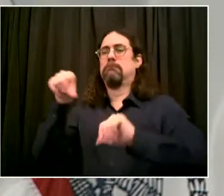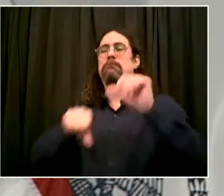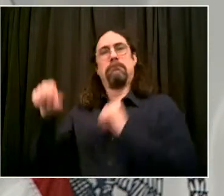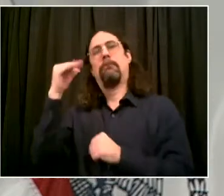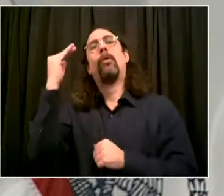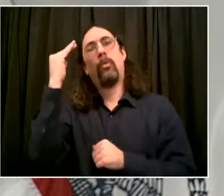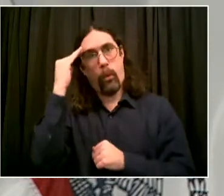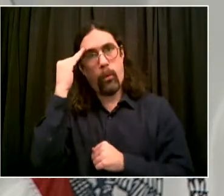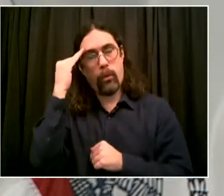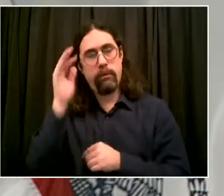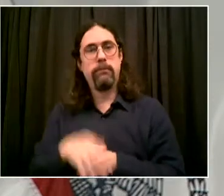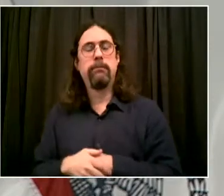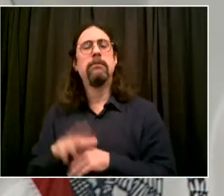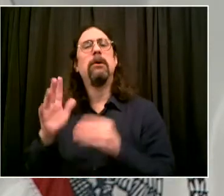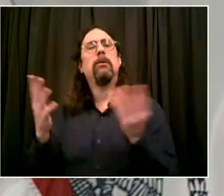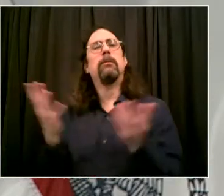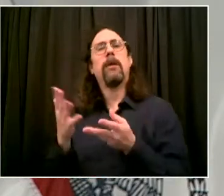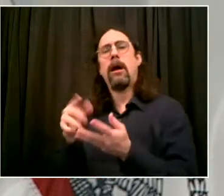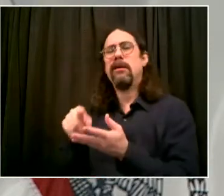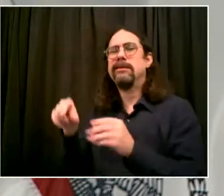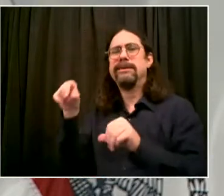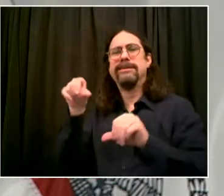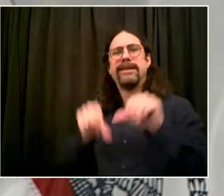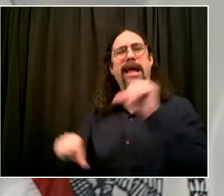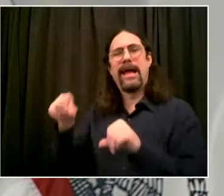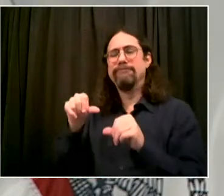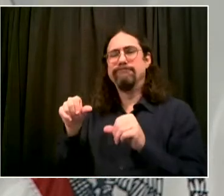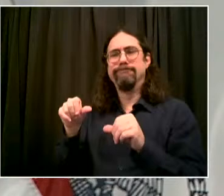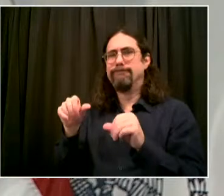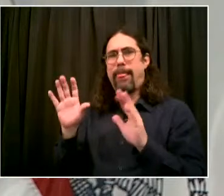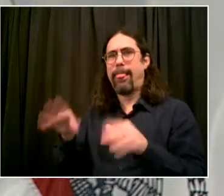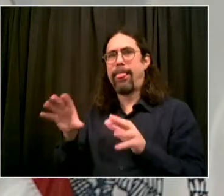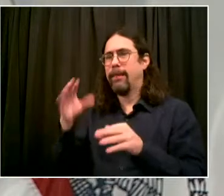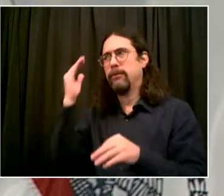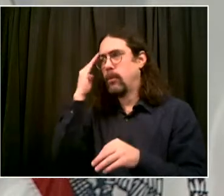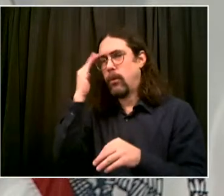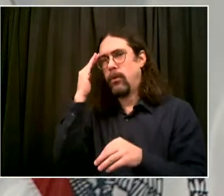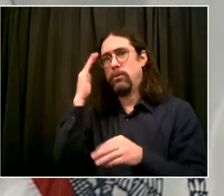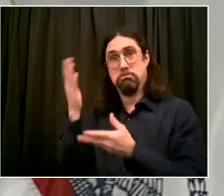THAT STRAIGHT THEM AND YOU CAN SPEAK TO THE DODOUBLE MASK IDEA.